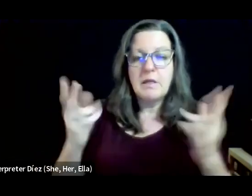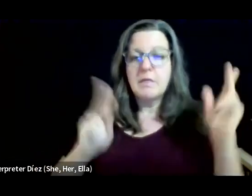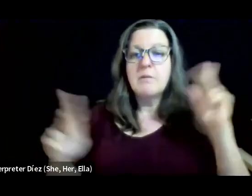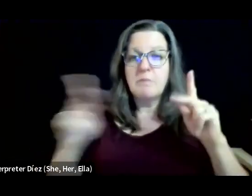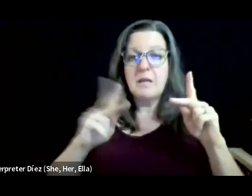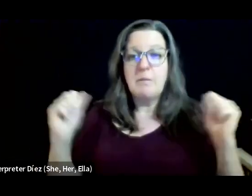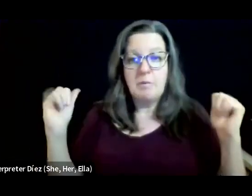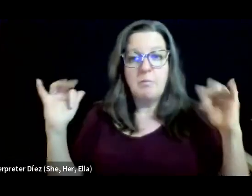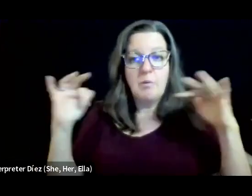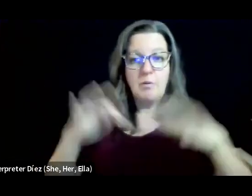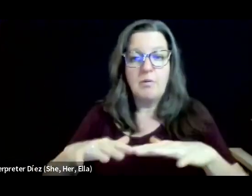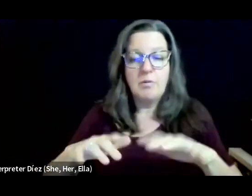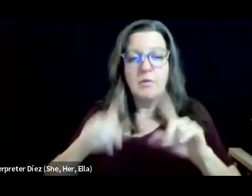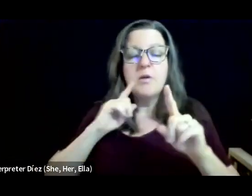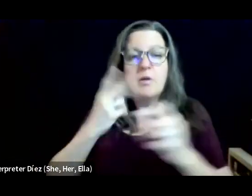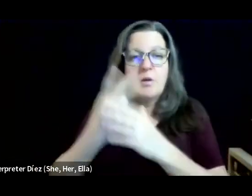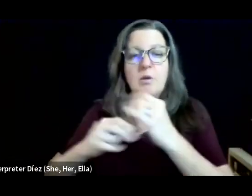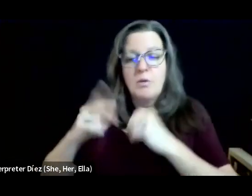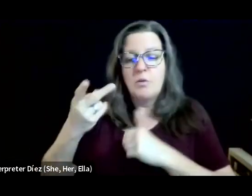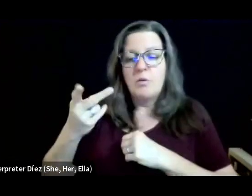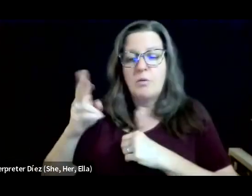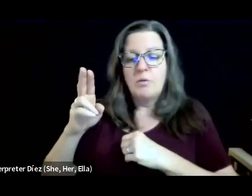both Christy and Mr. Mike Garcia.